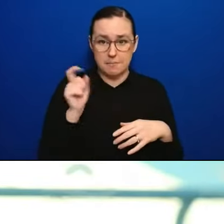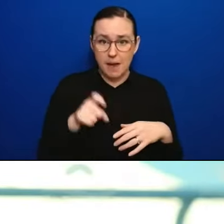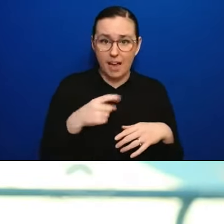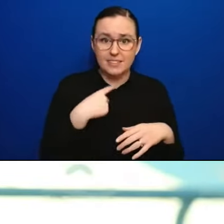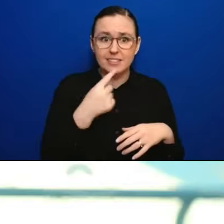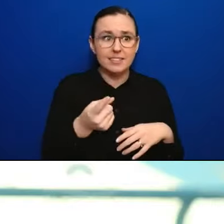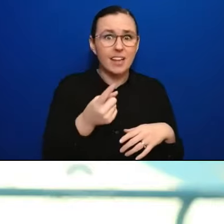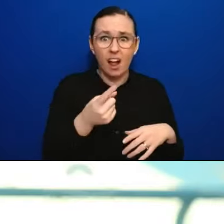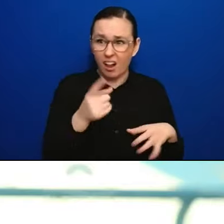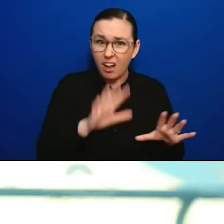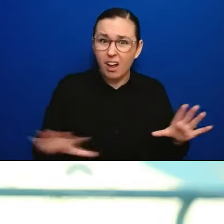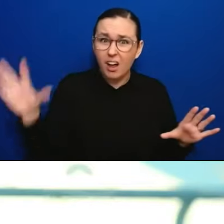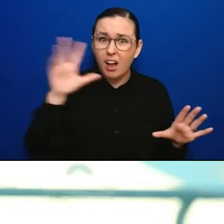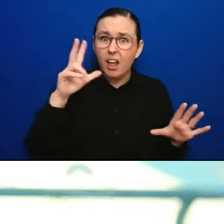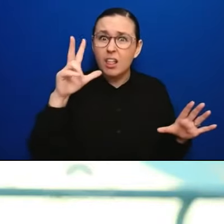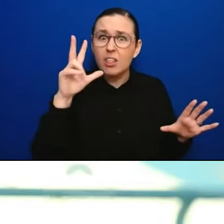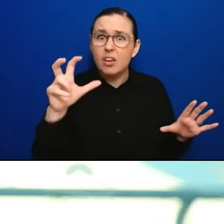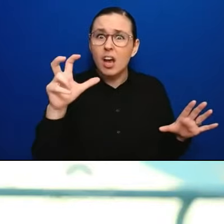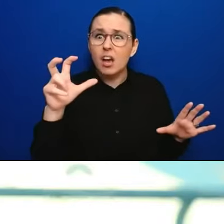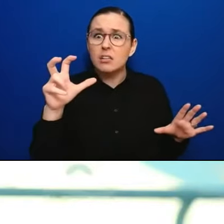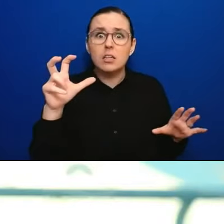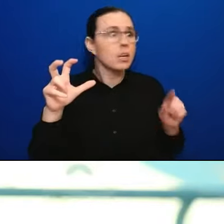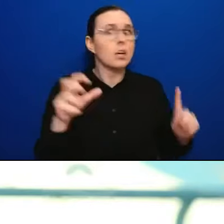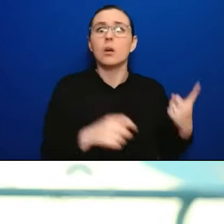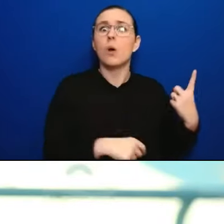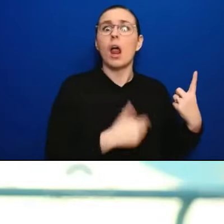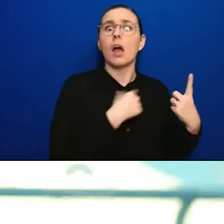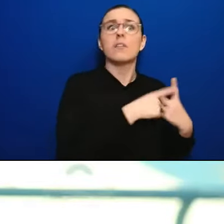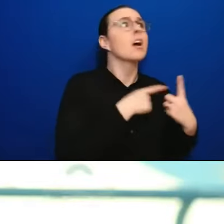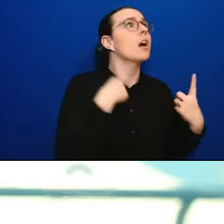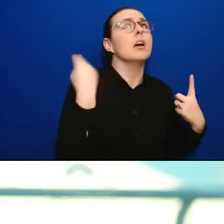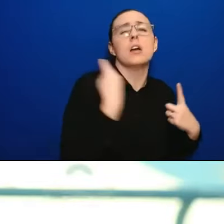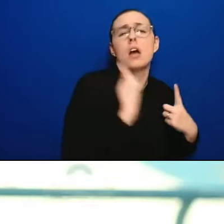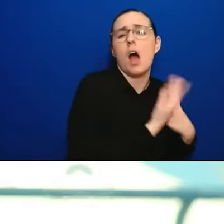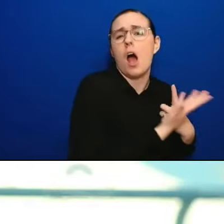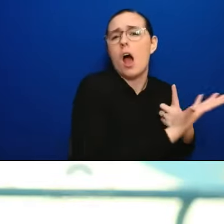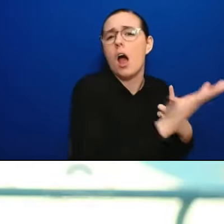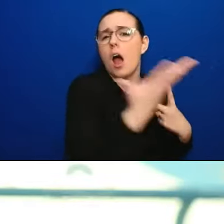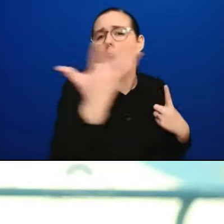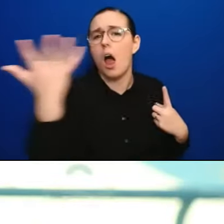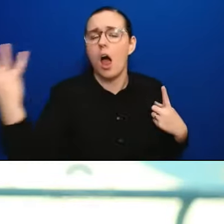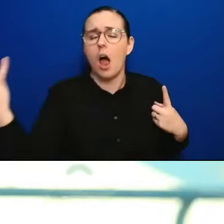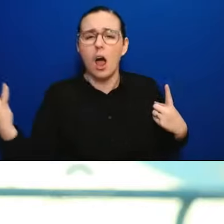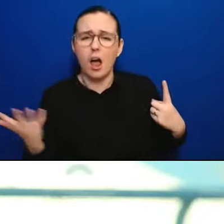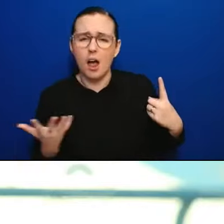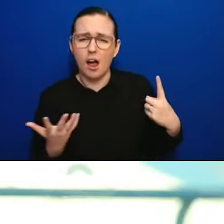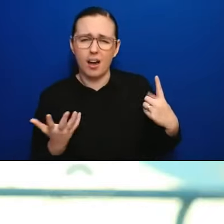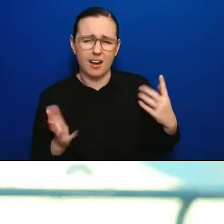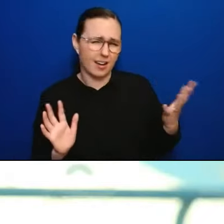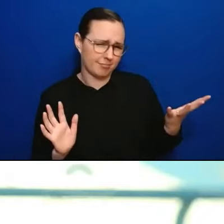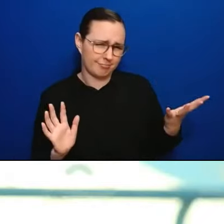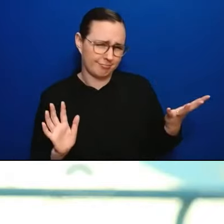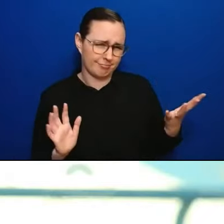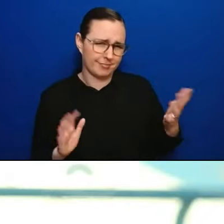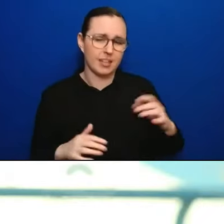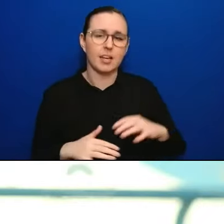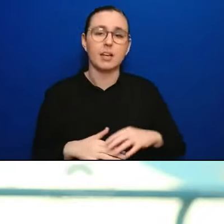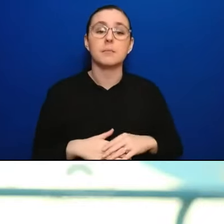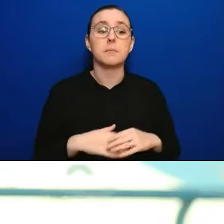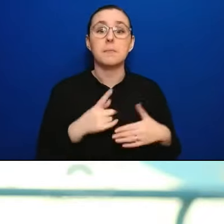balance and that judgment. And we don't need to tell 3And l 300-bed facility that 1 person